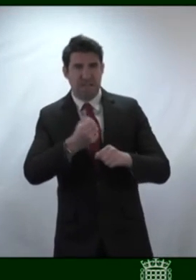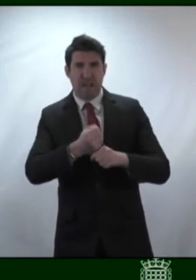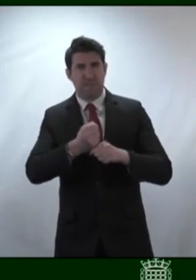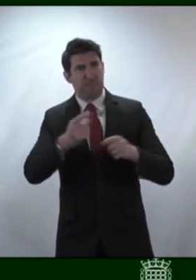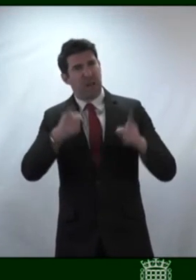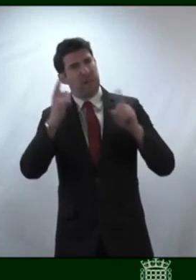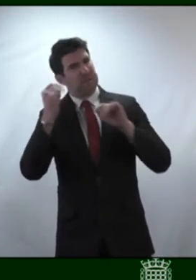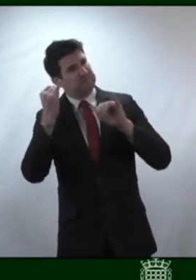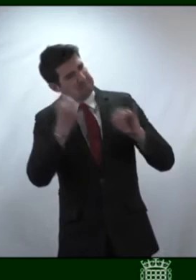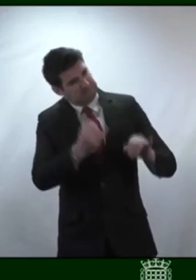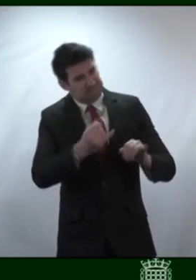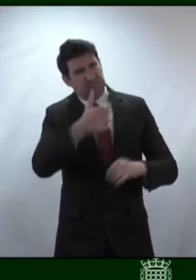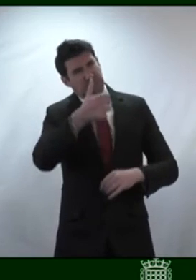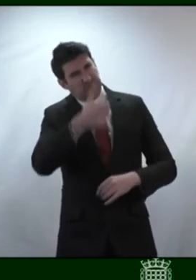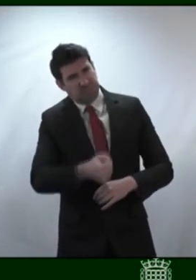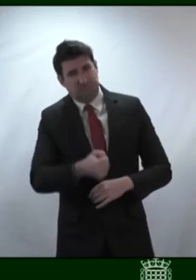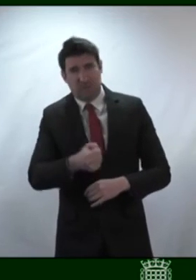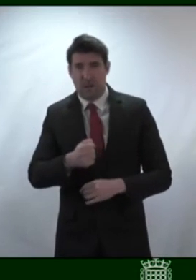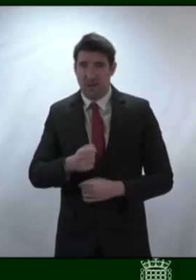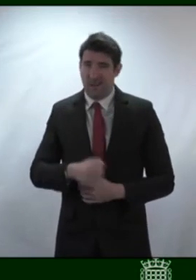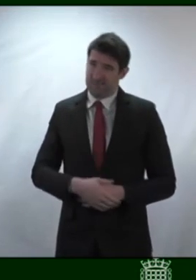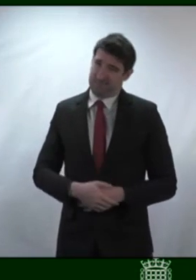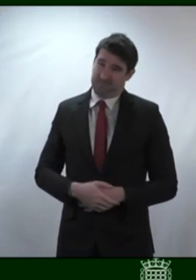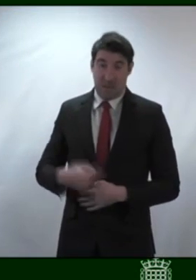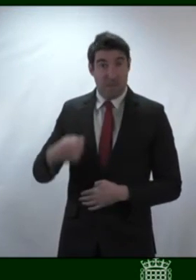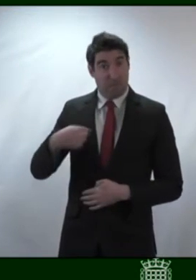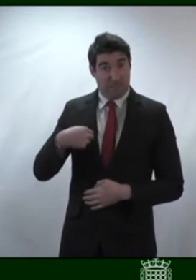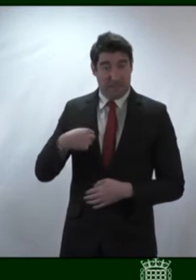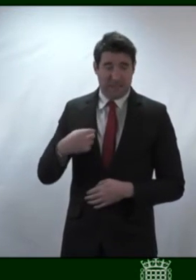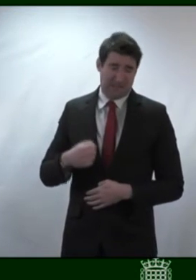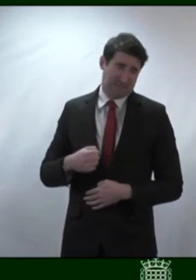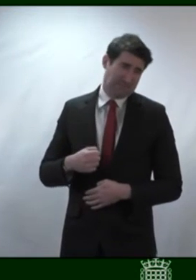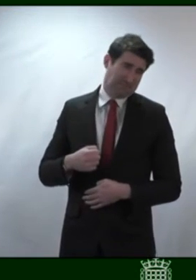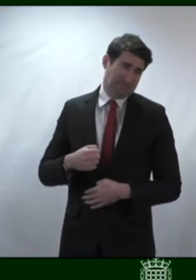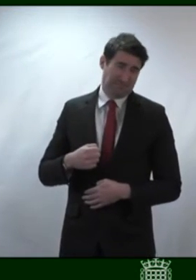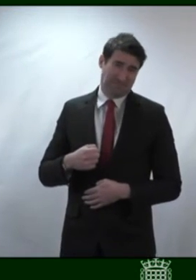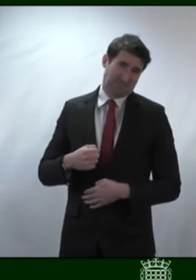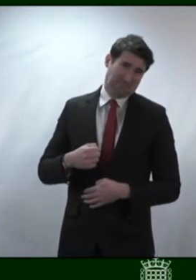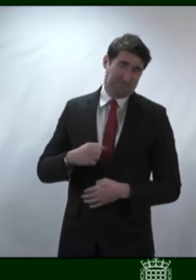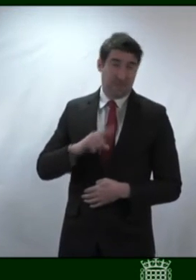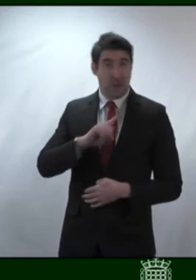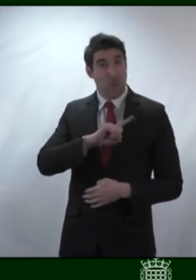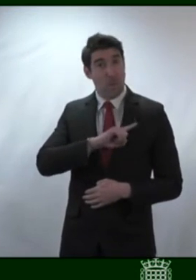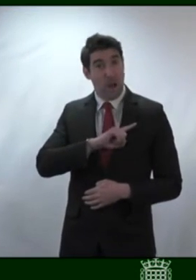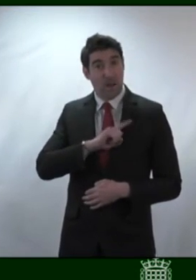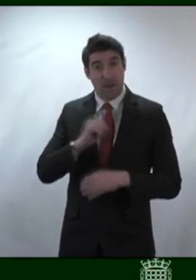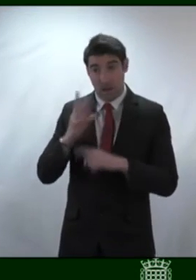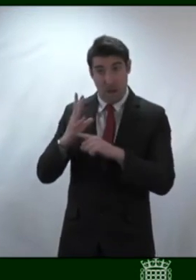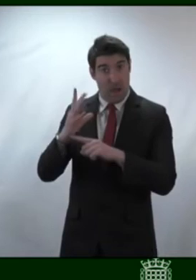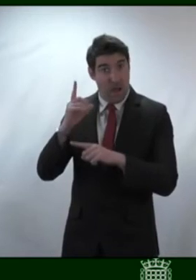seriously, frankly, if he had been able to decide last week, or the week before, whether he even